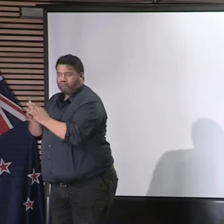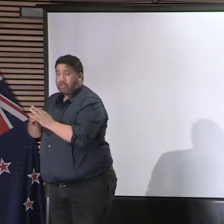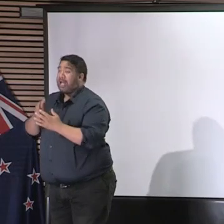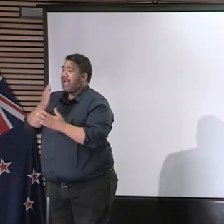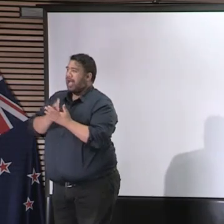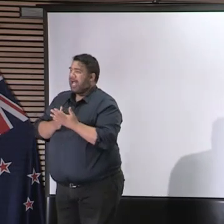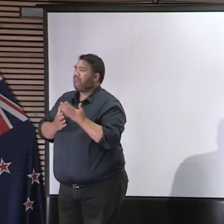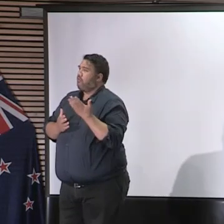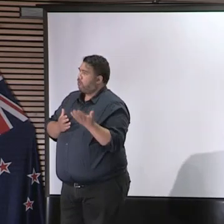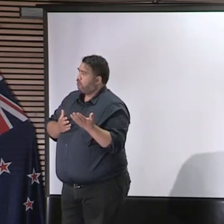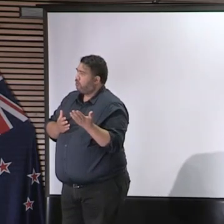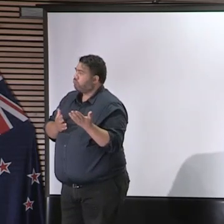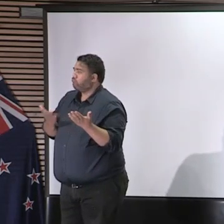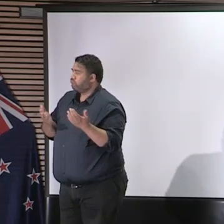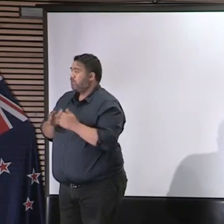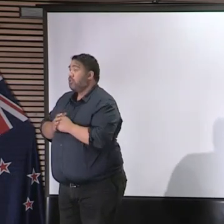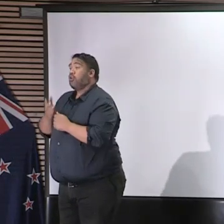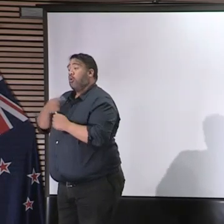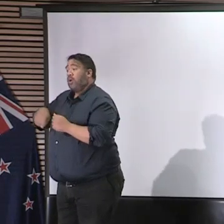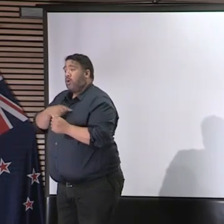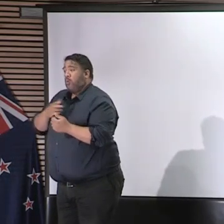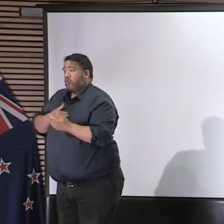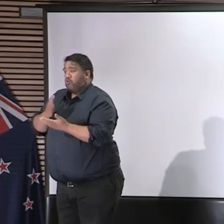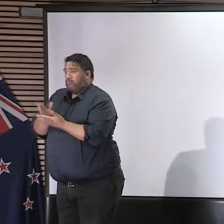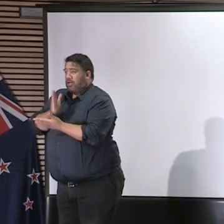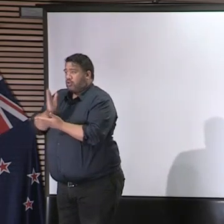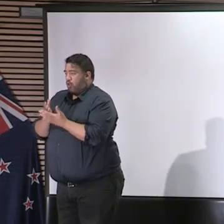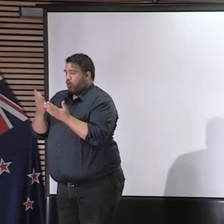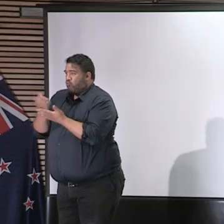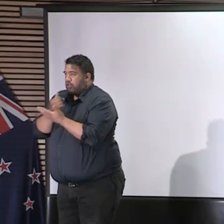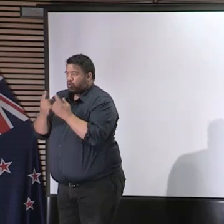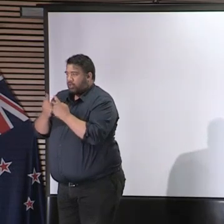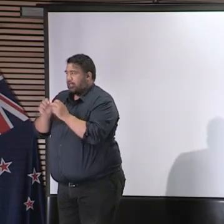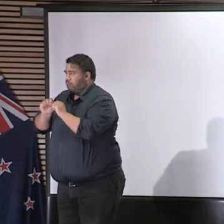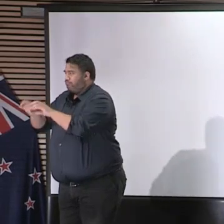for distance learning using the internet already and taking action to ensure there are new connections and